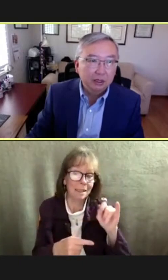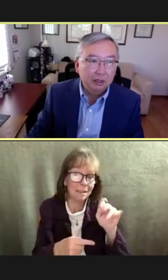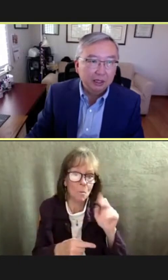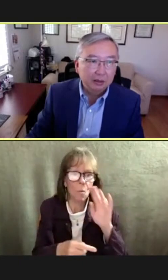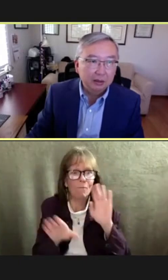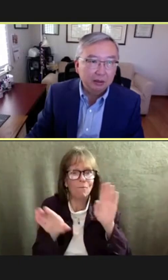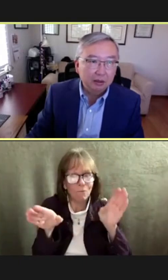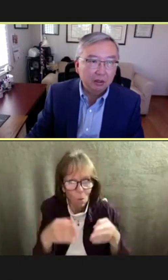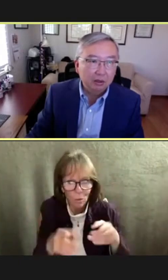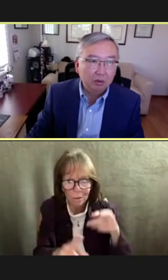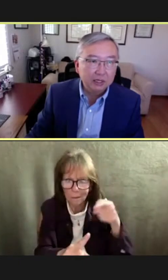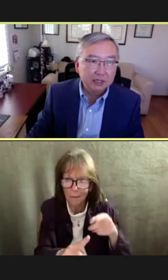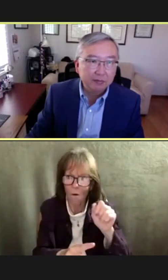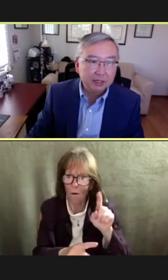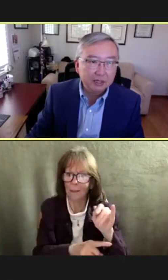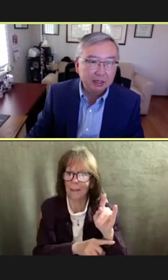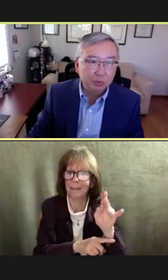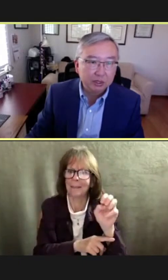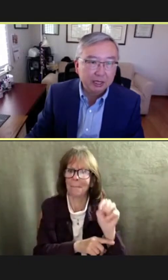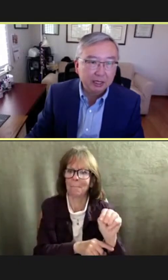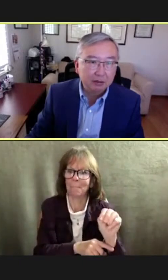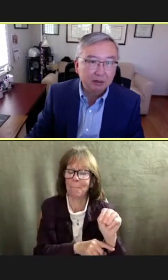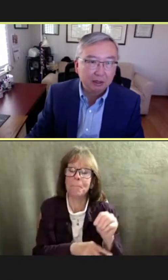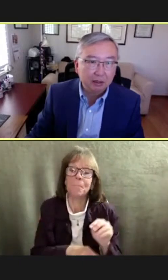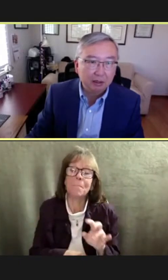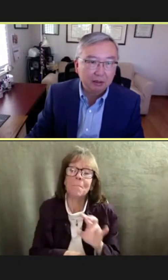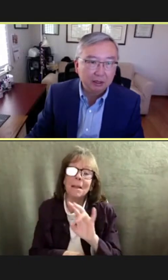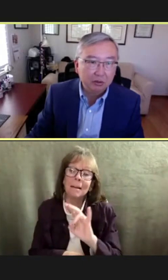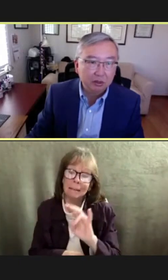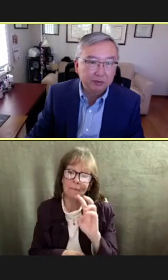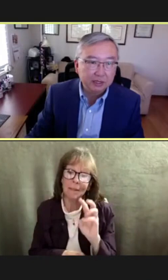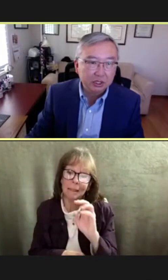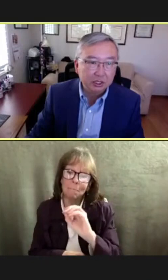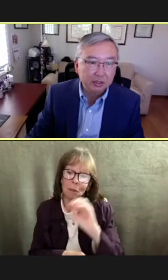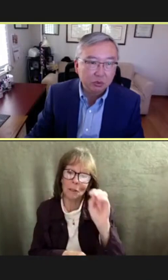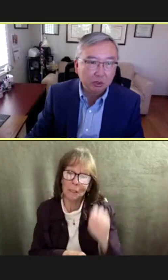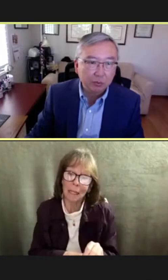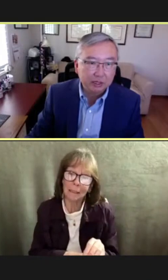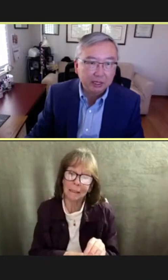And only 76% include the physicians, 12% for